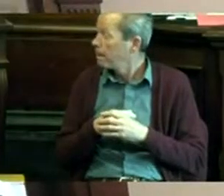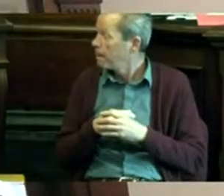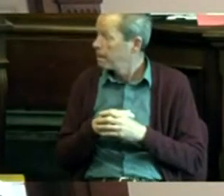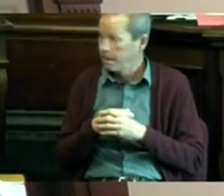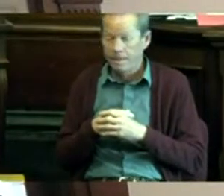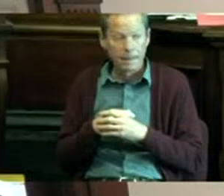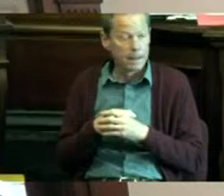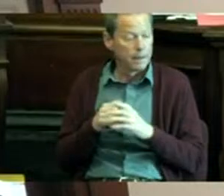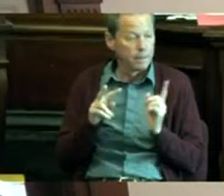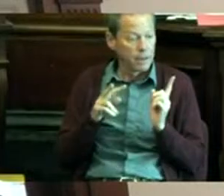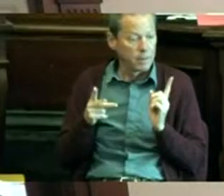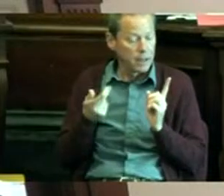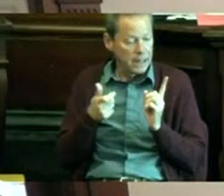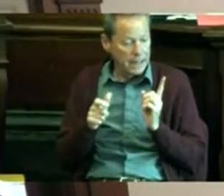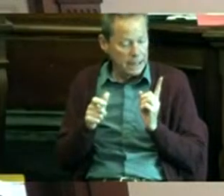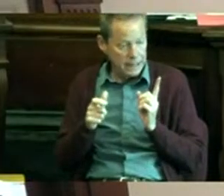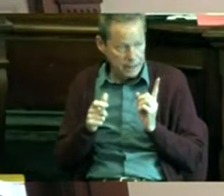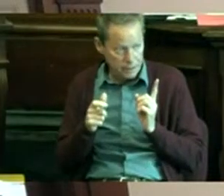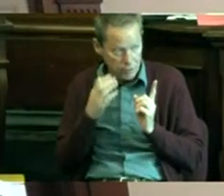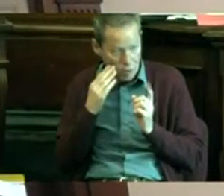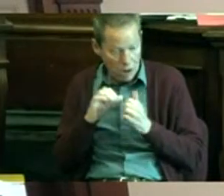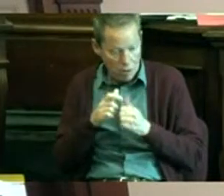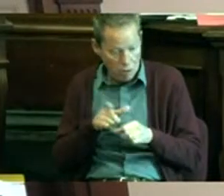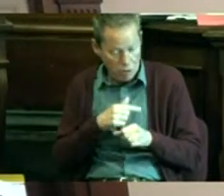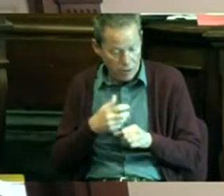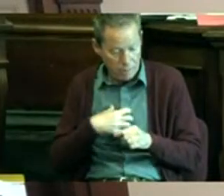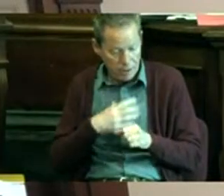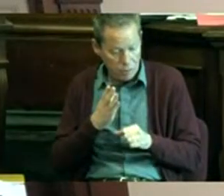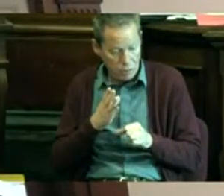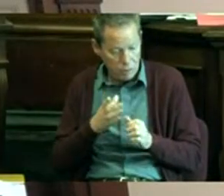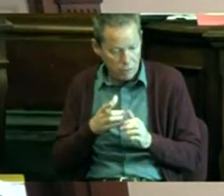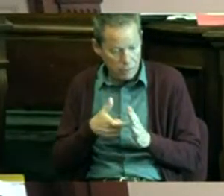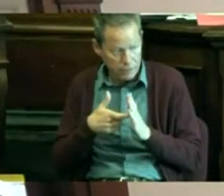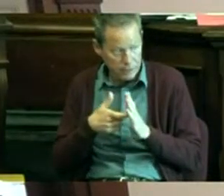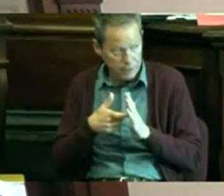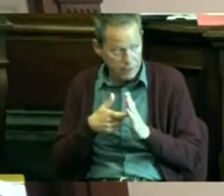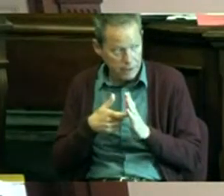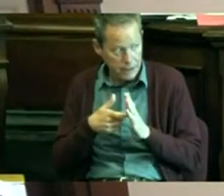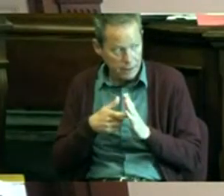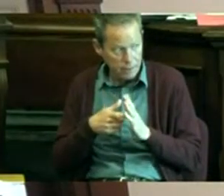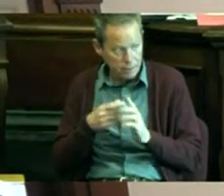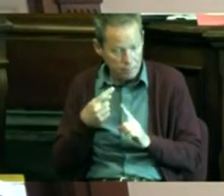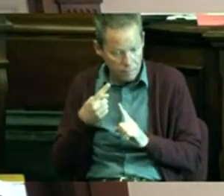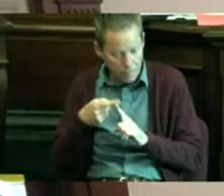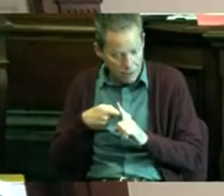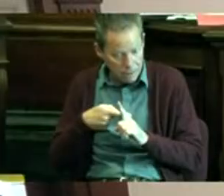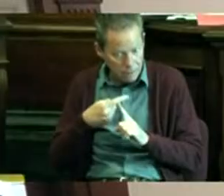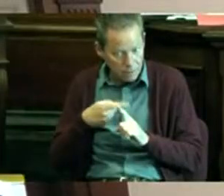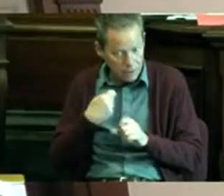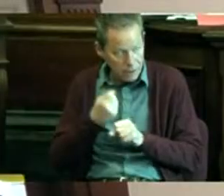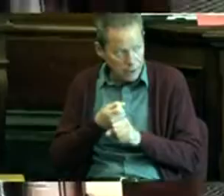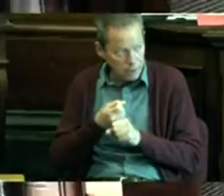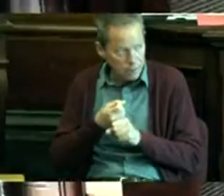forward. Any questions, comments or concerns about that? Council vice president, is there any